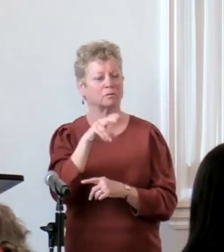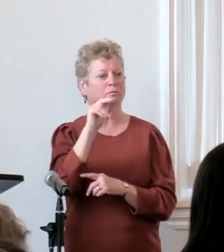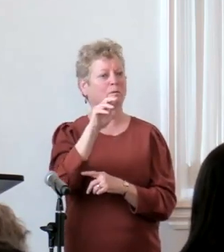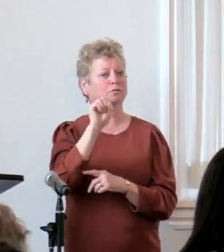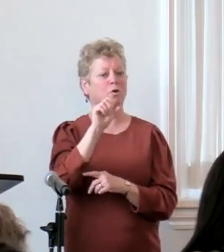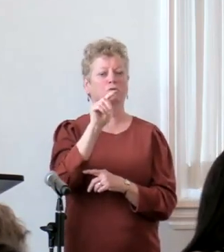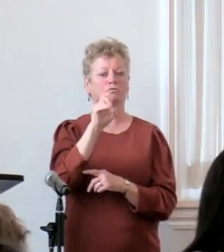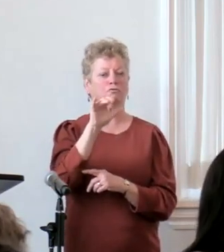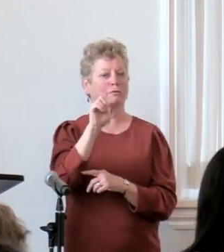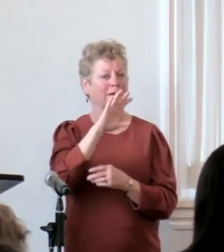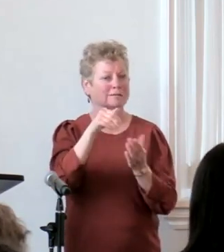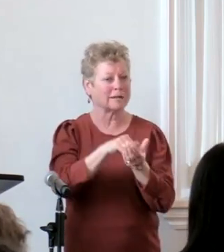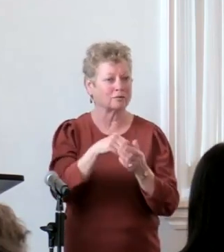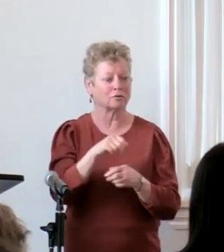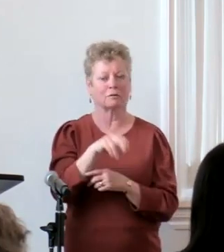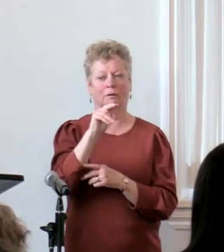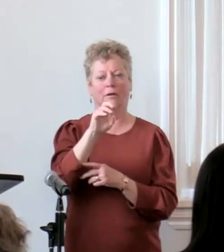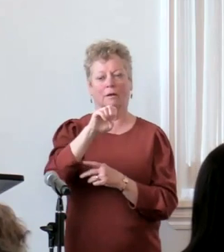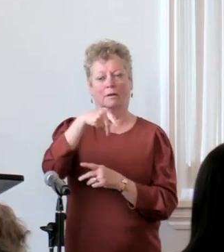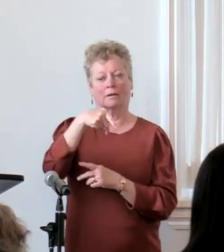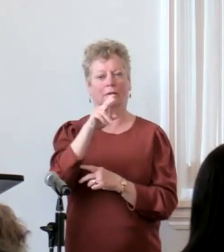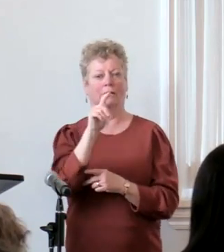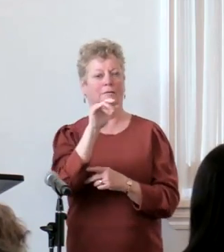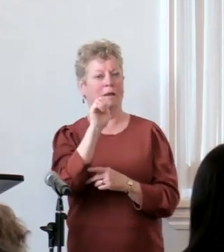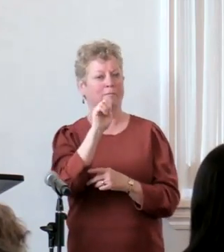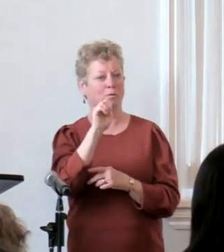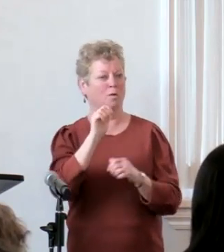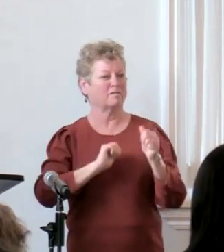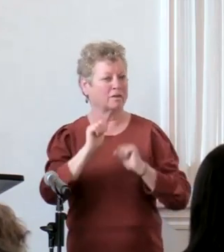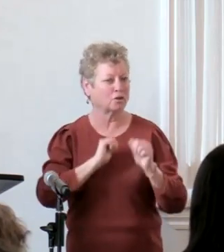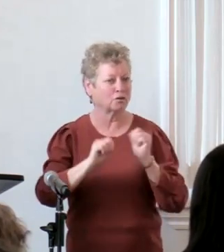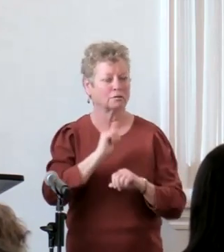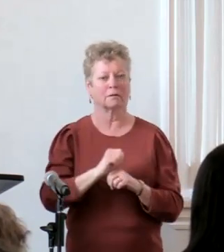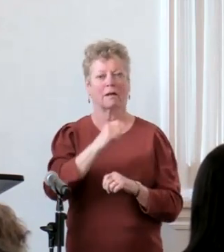Neptune Theatre, Halifax Regional Development Association